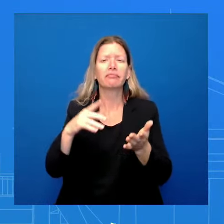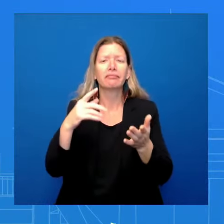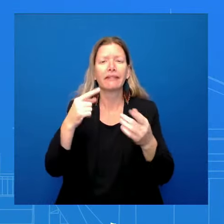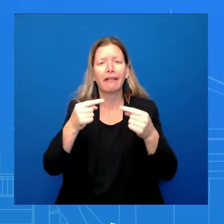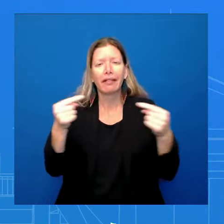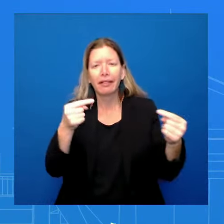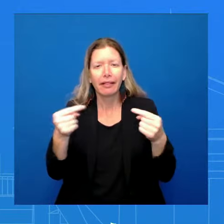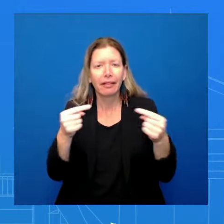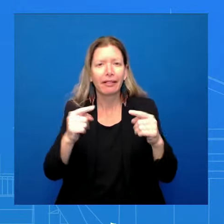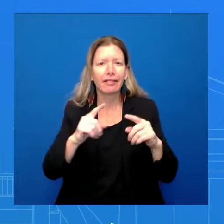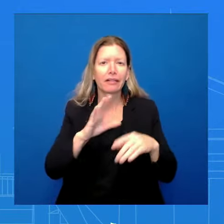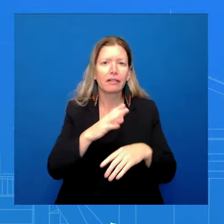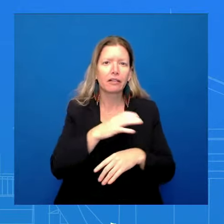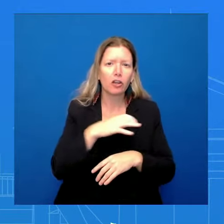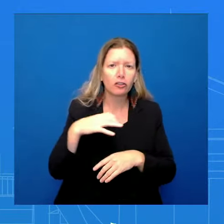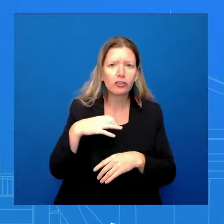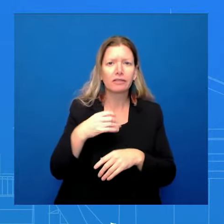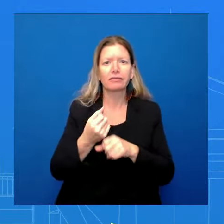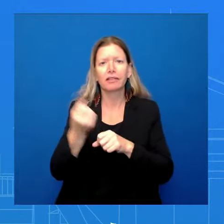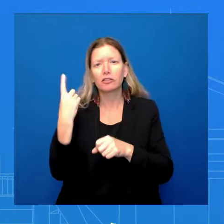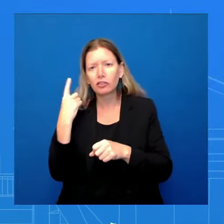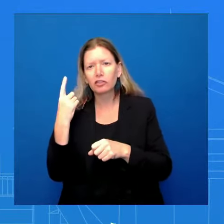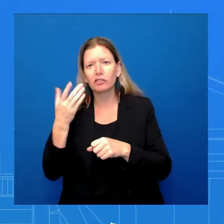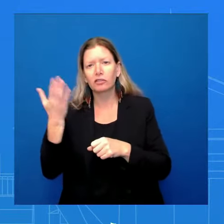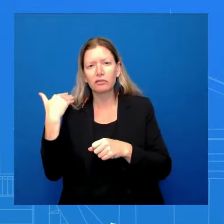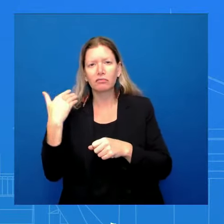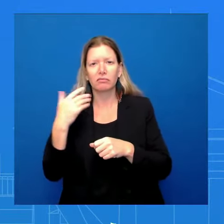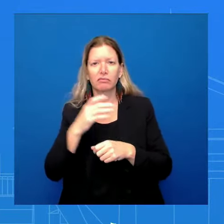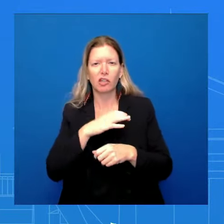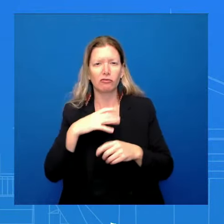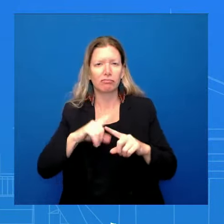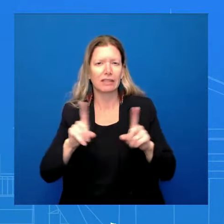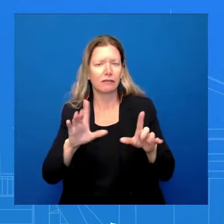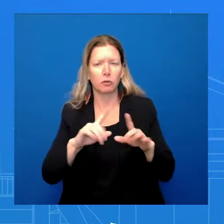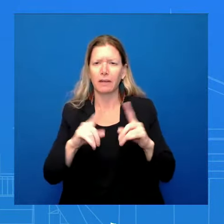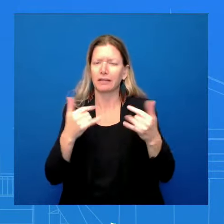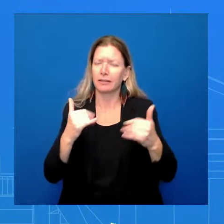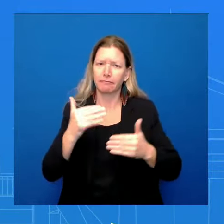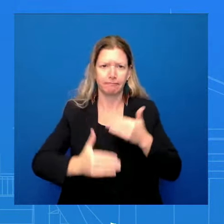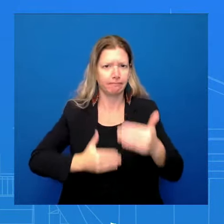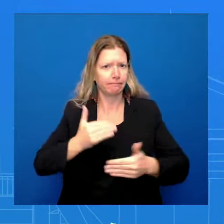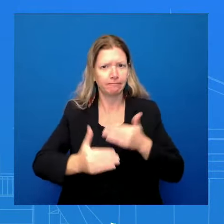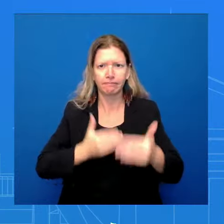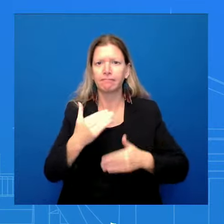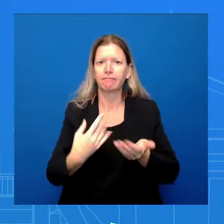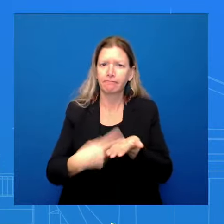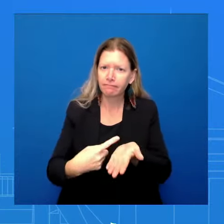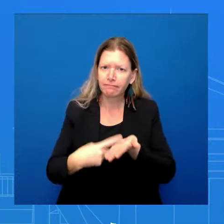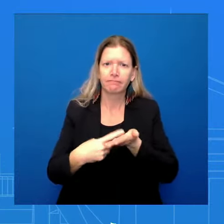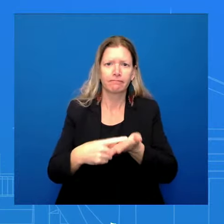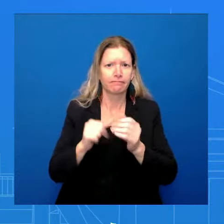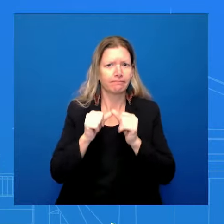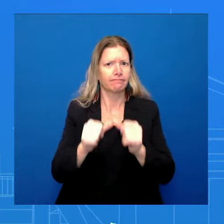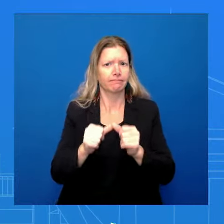as we go through the discussions that will continue in the days ahead on how to get Ukraine the resources it needs. The Press: Thanks, Jake.